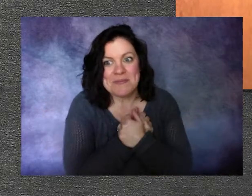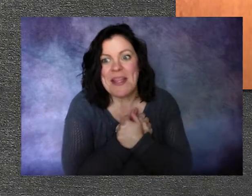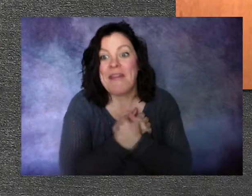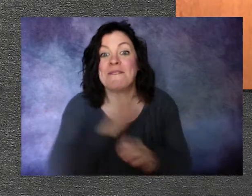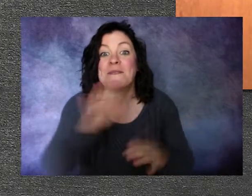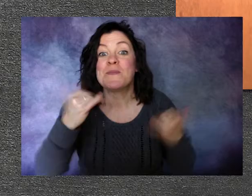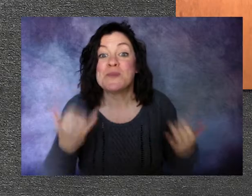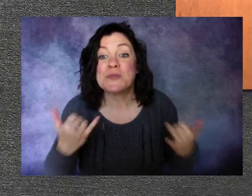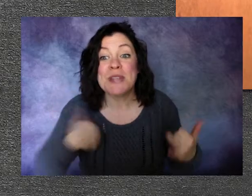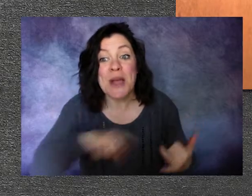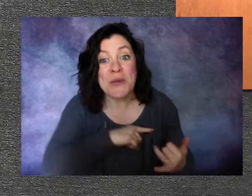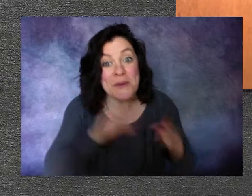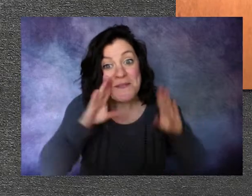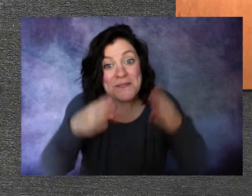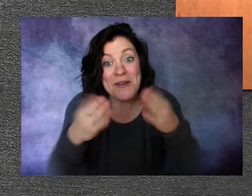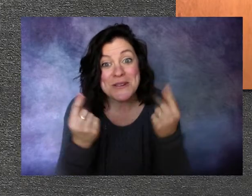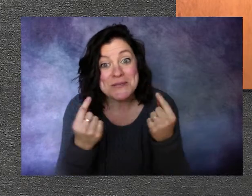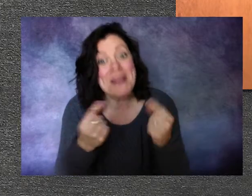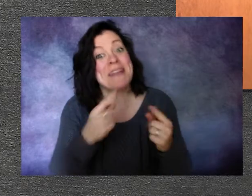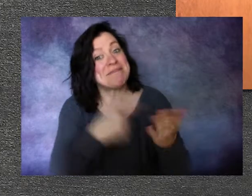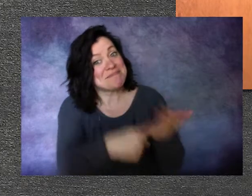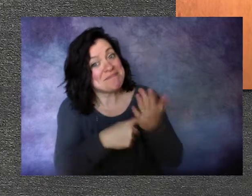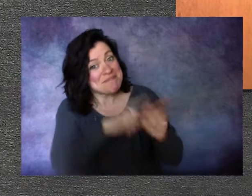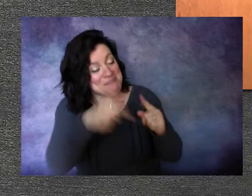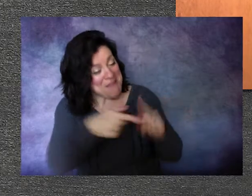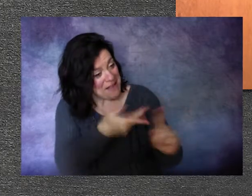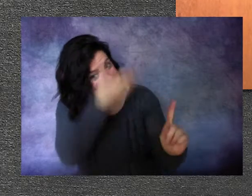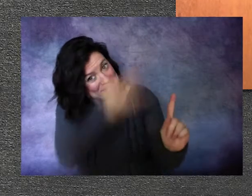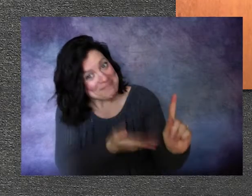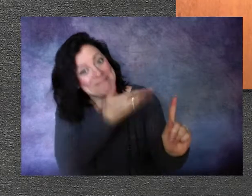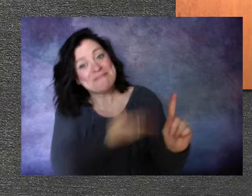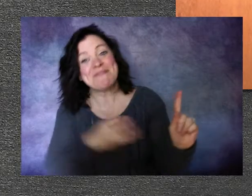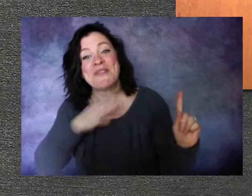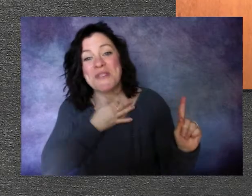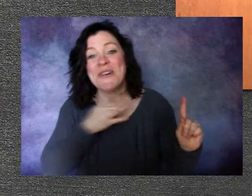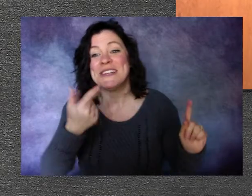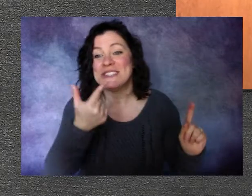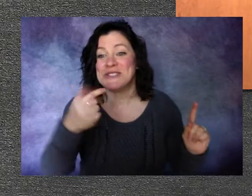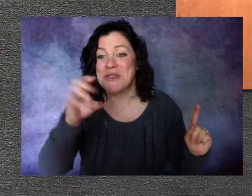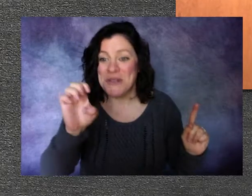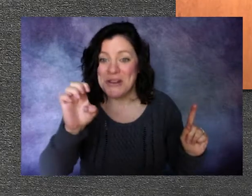we are gonna be talking about Curious George! You got it!